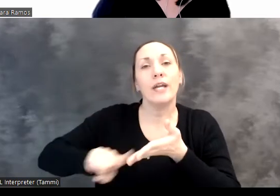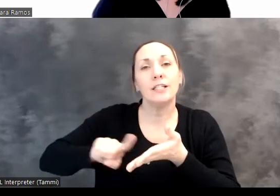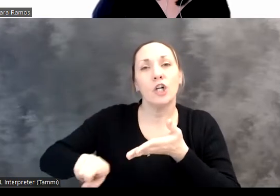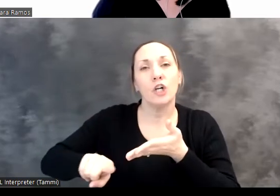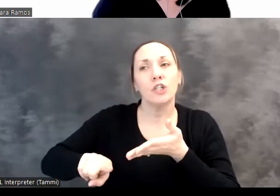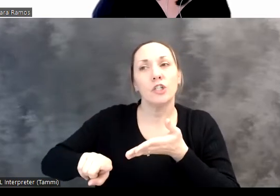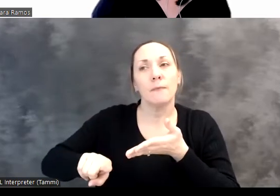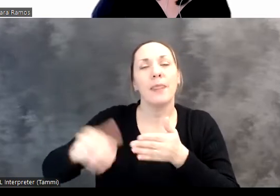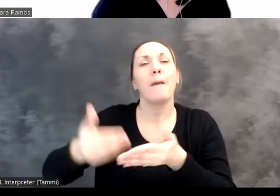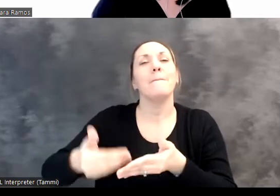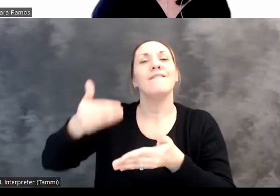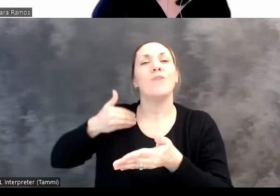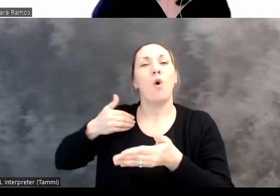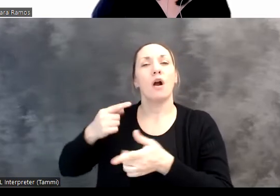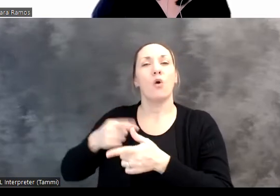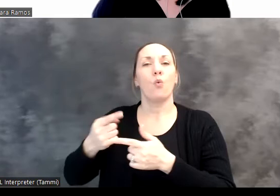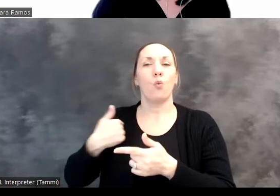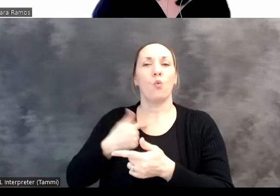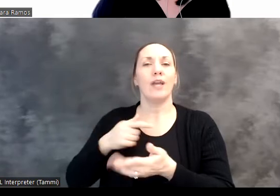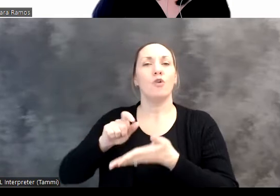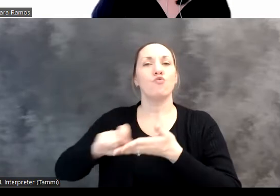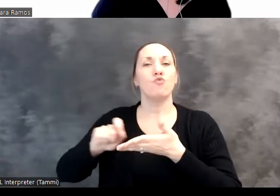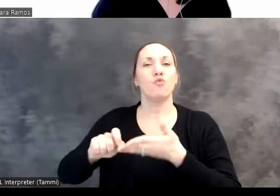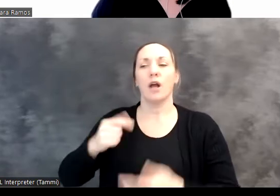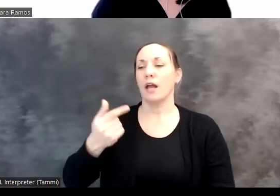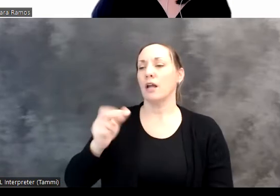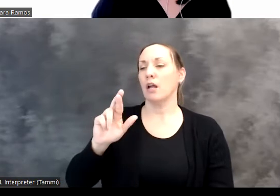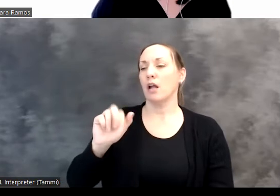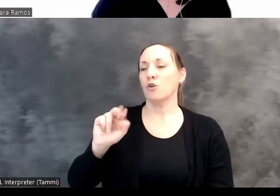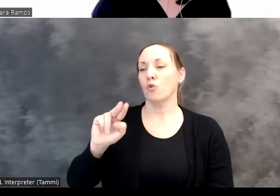that they really start in the conversations that we have about